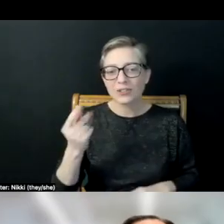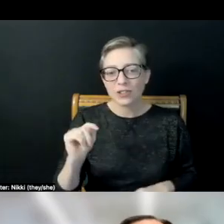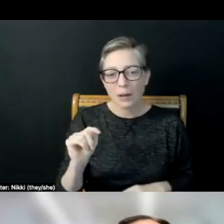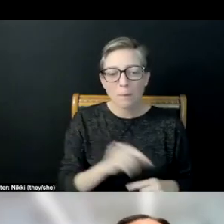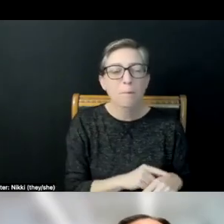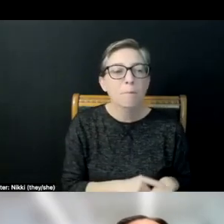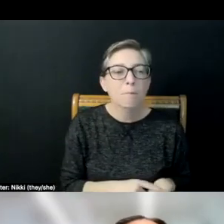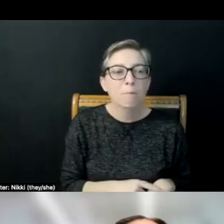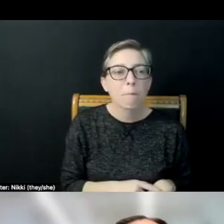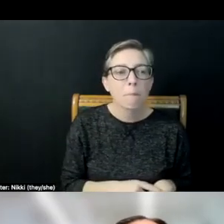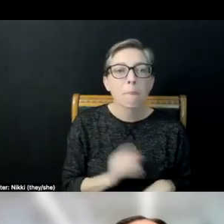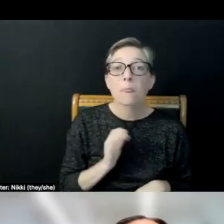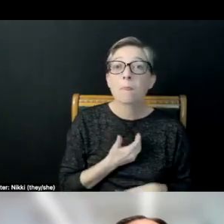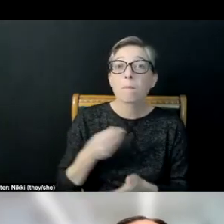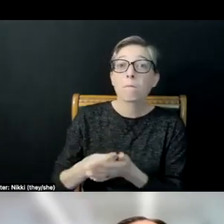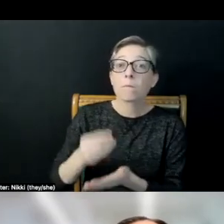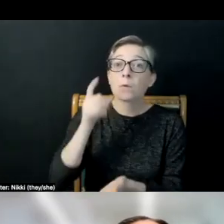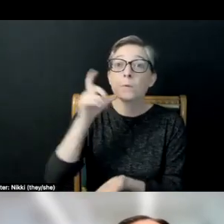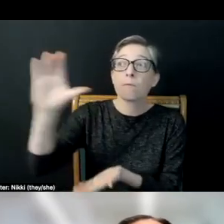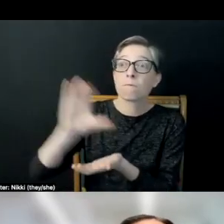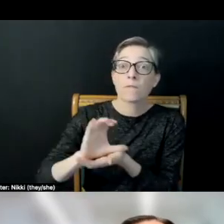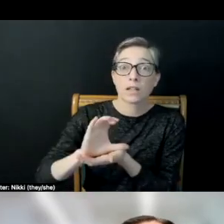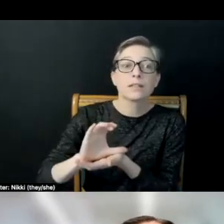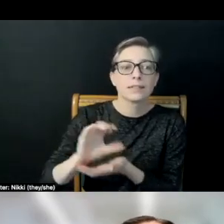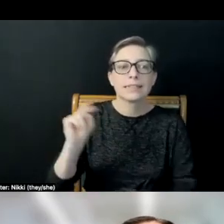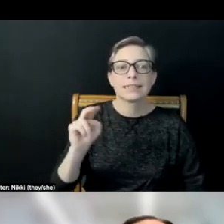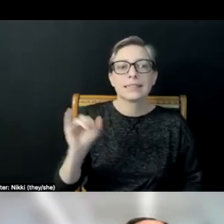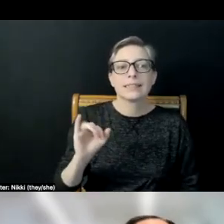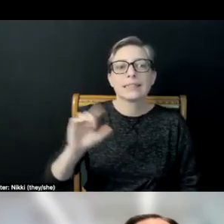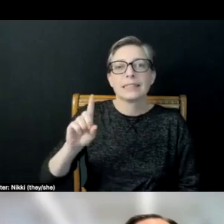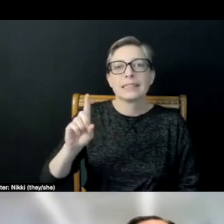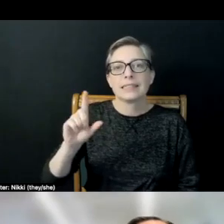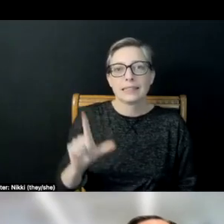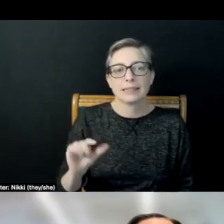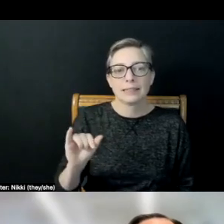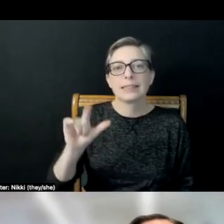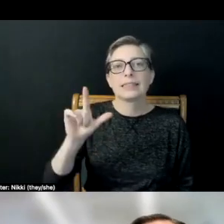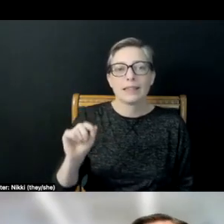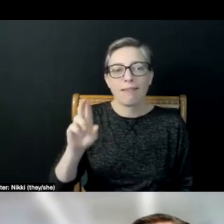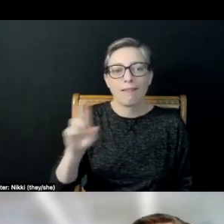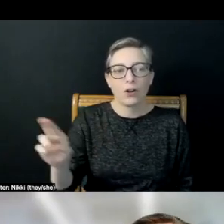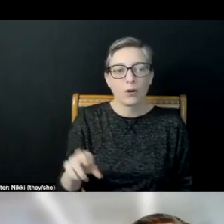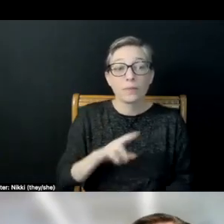The National Institute on Disability, Independent Living and Rehabilitation Research.